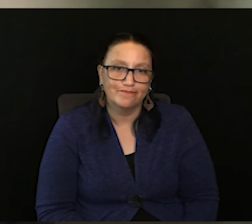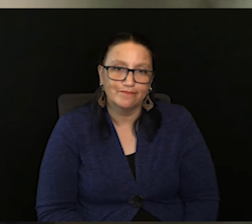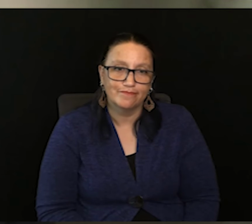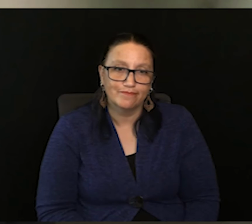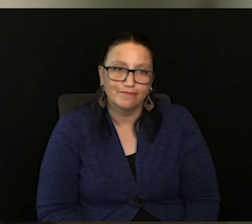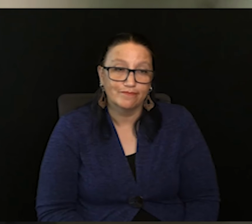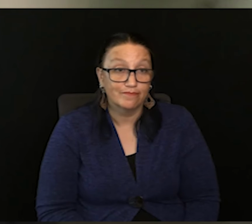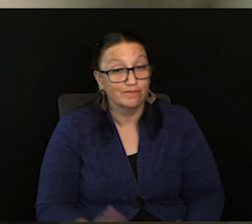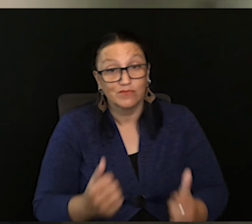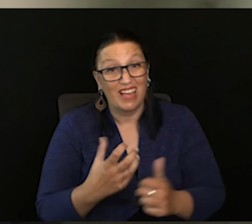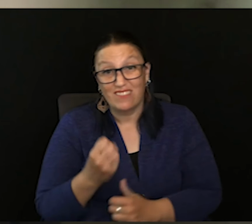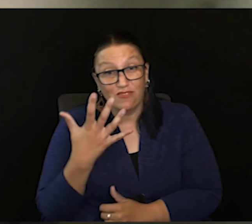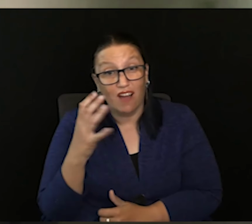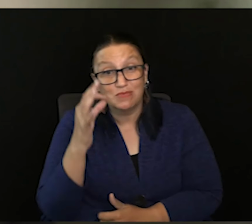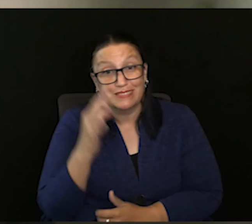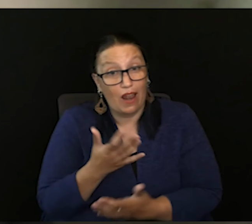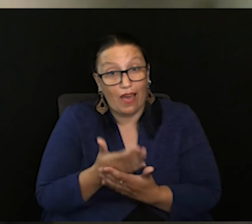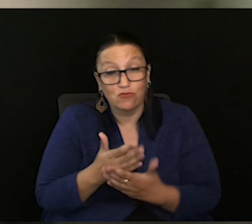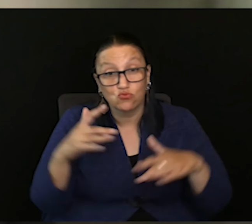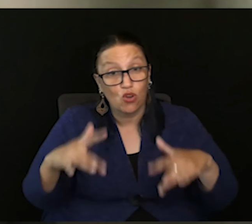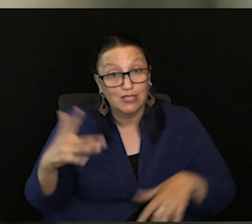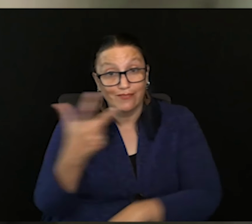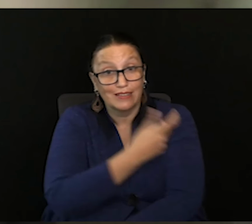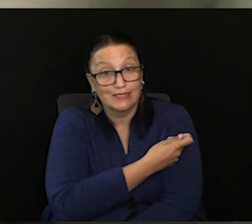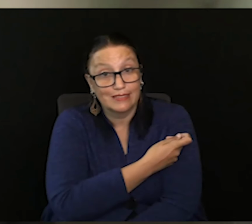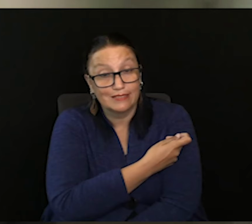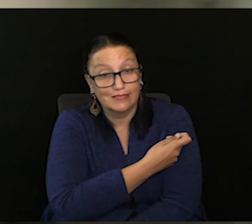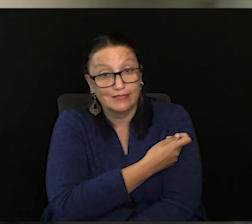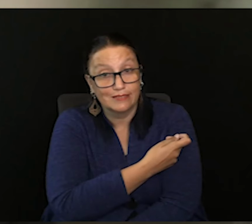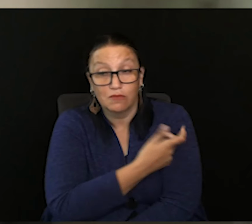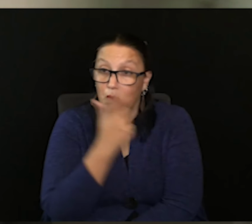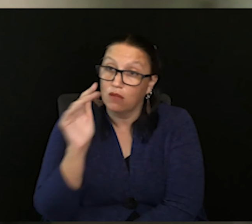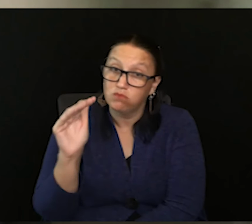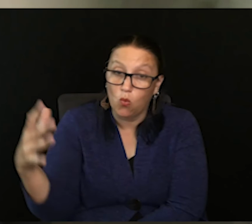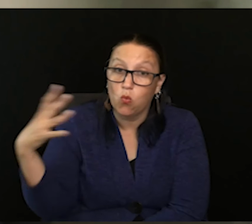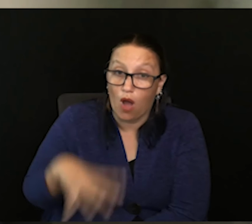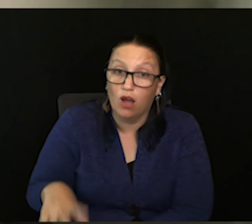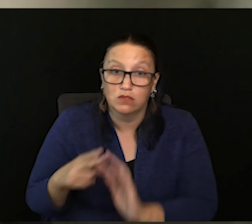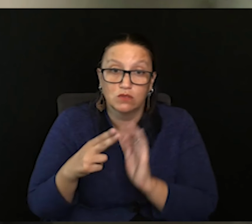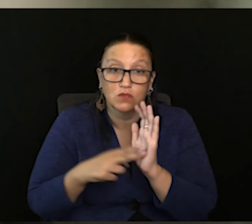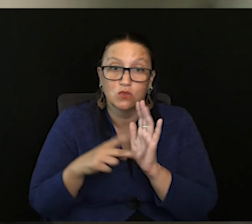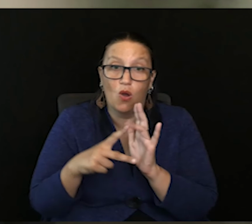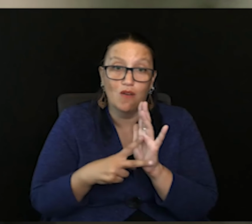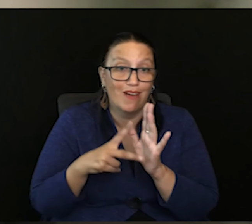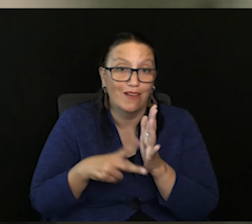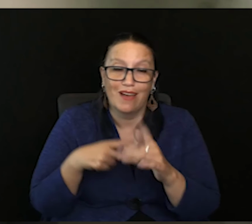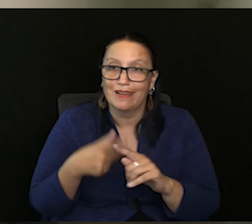had had many approaches from the remaining people who had yet to be vaccinated seeking Novavax.